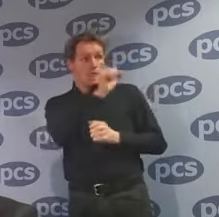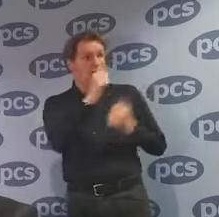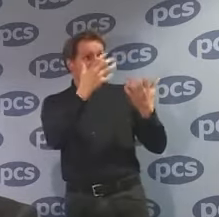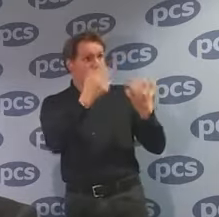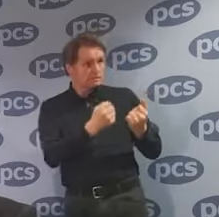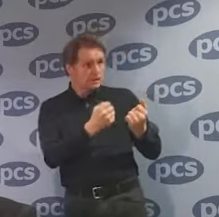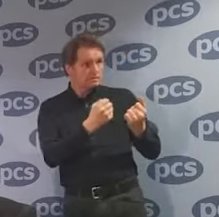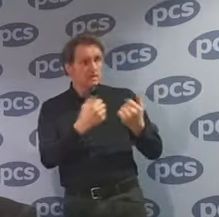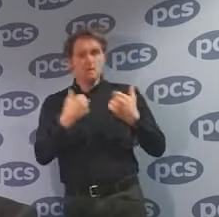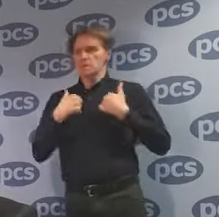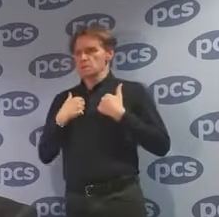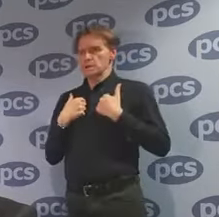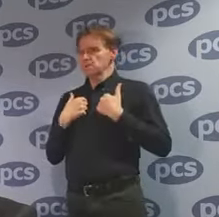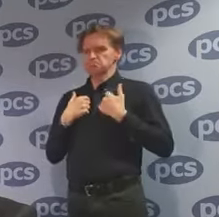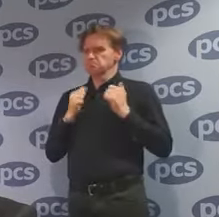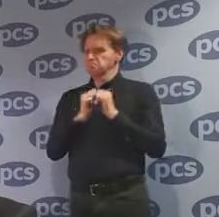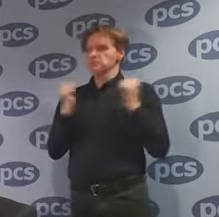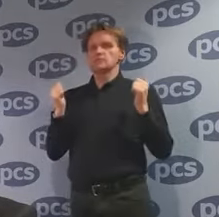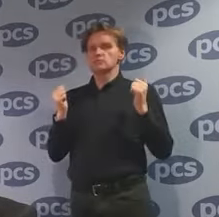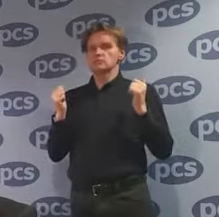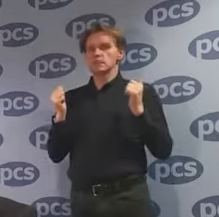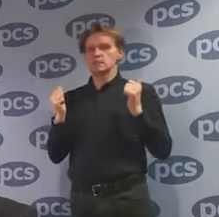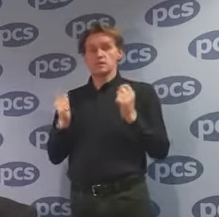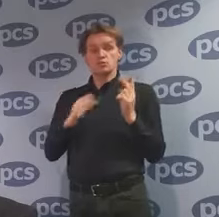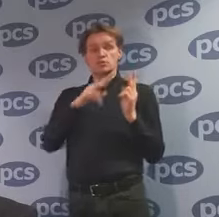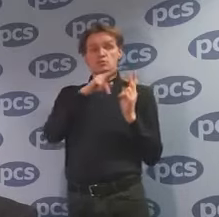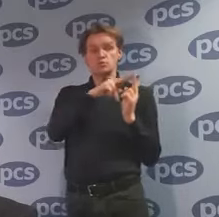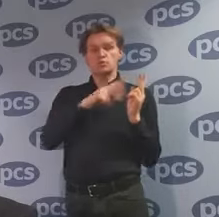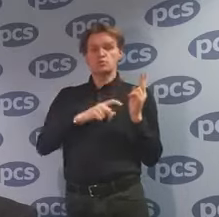unity that we have achieved is with the four unions representing the majority,